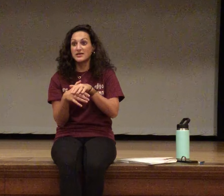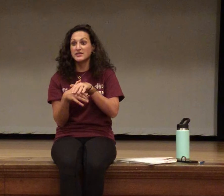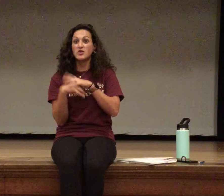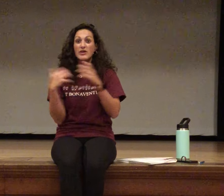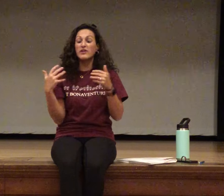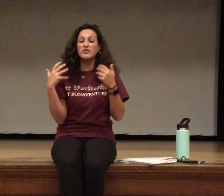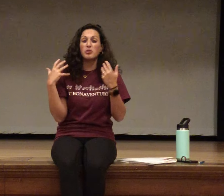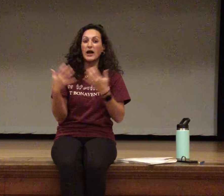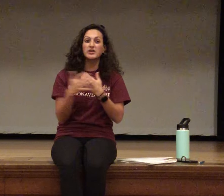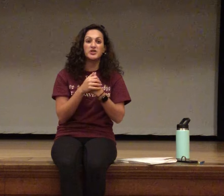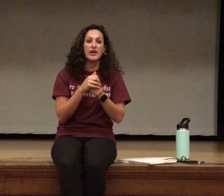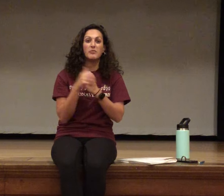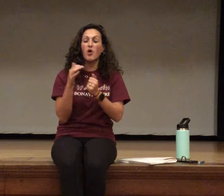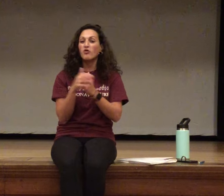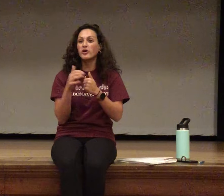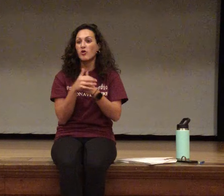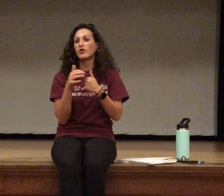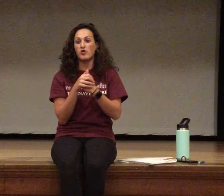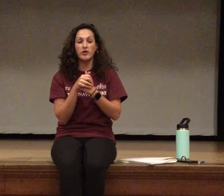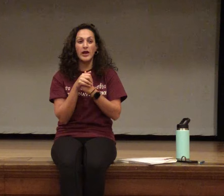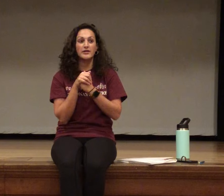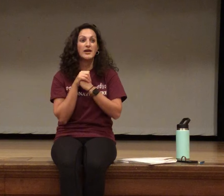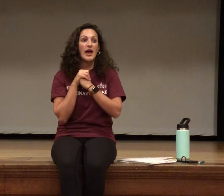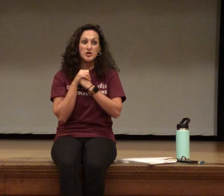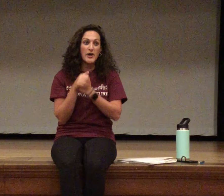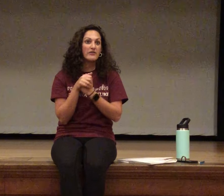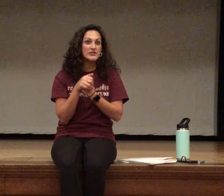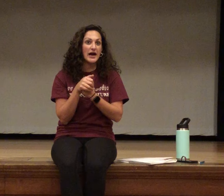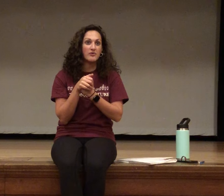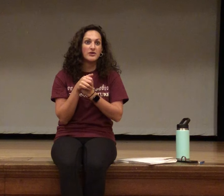fastest so even if you practice your name over and over and over again and you have it down